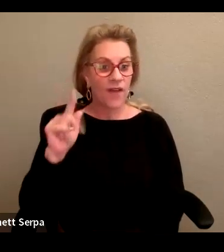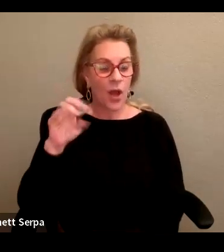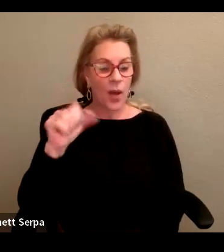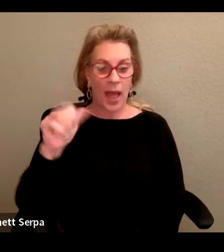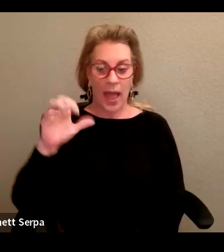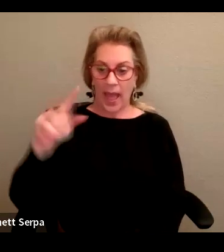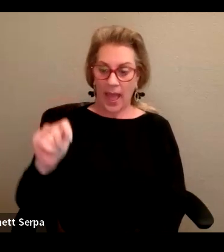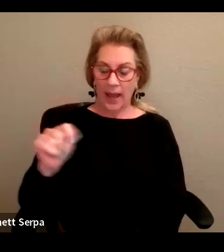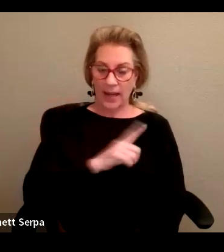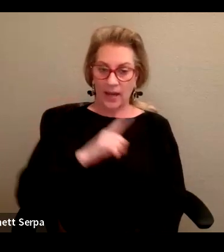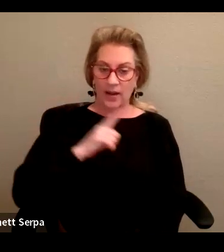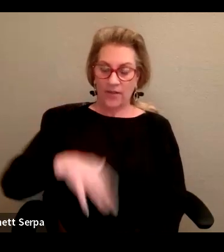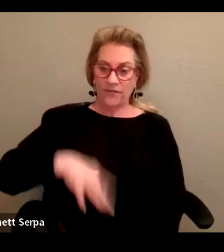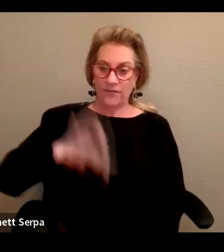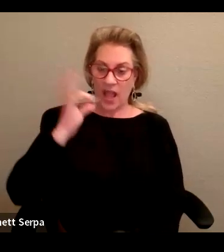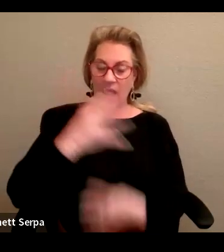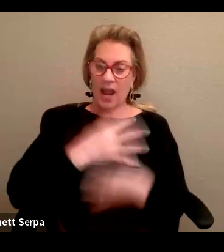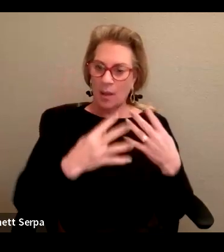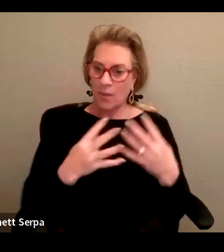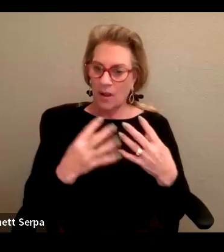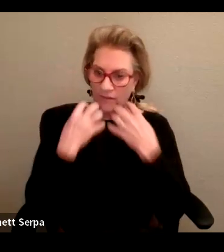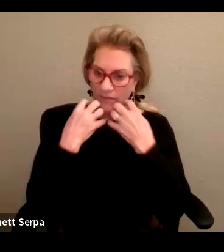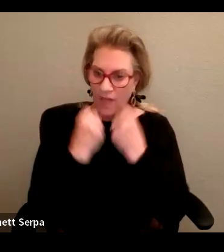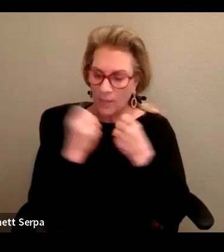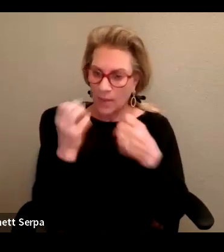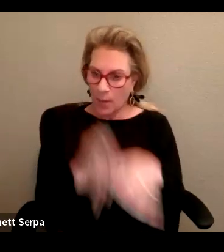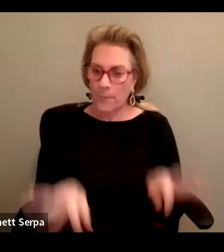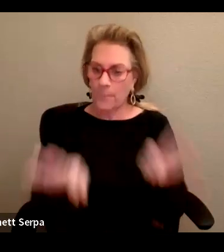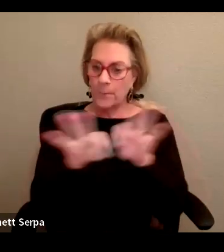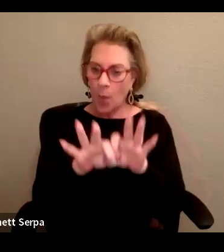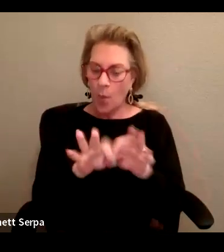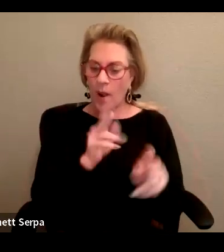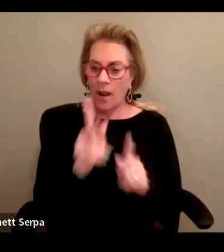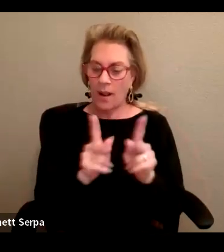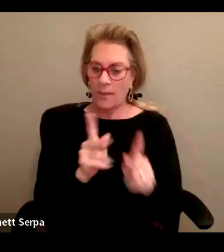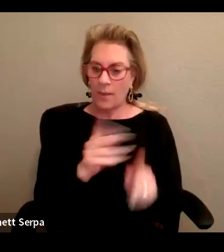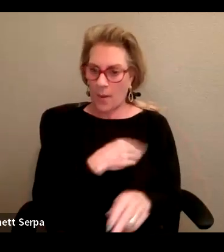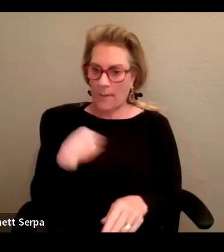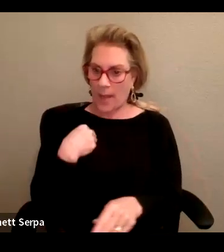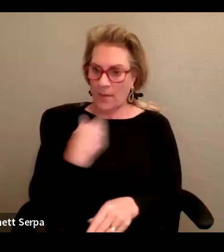that immigrants are valuable and essential members of the California community that a